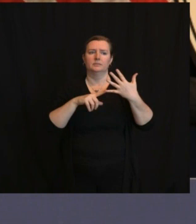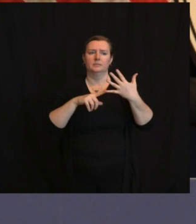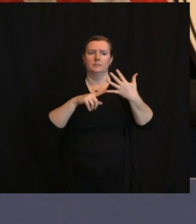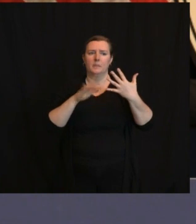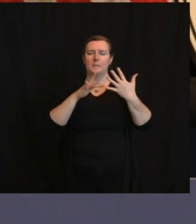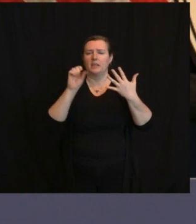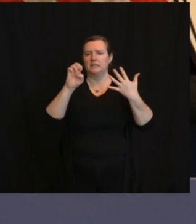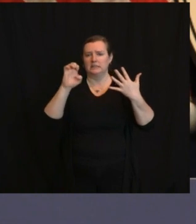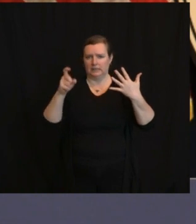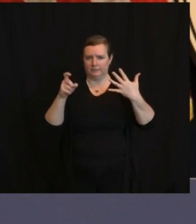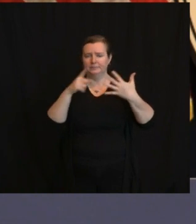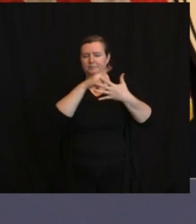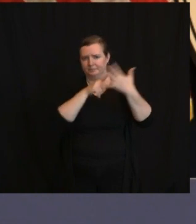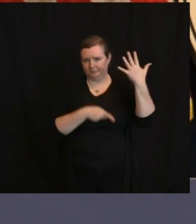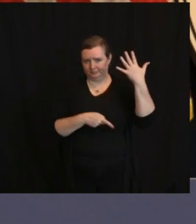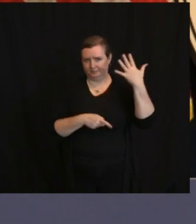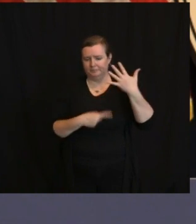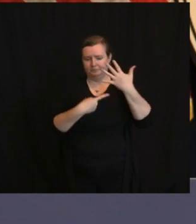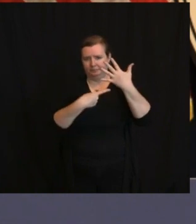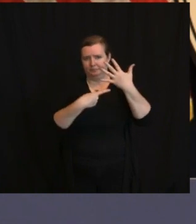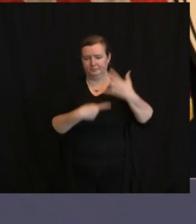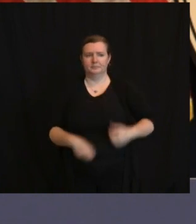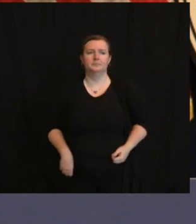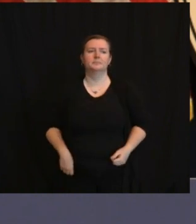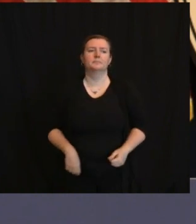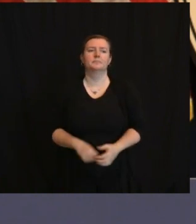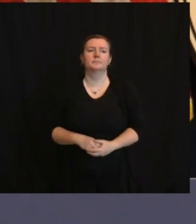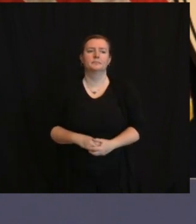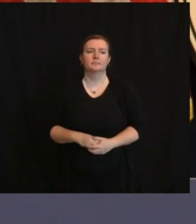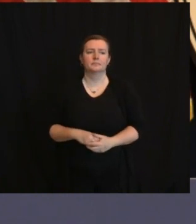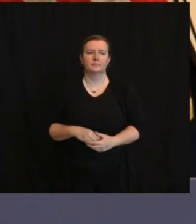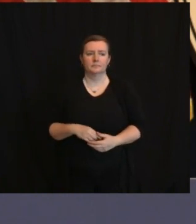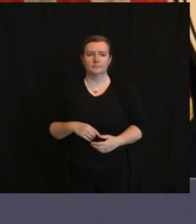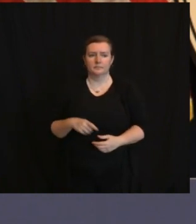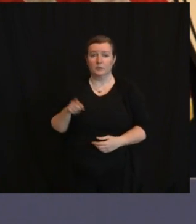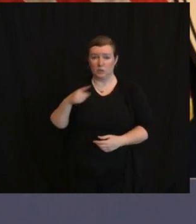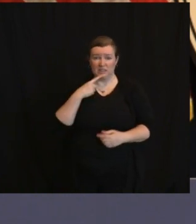I FINISH WITH THE TOP FIVE OR SIX COUNTIES, BERGEN, HUDSON,